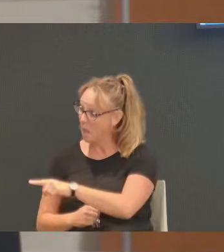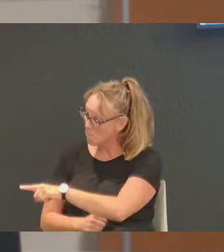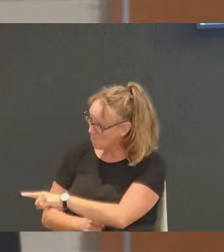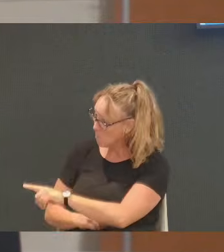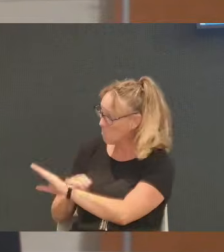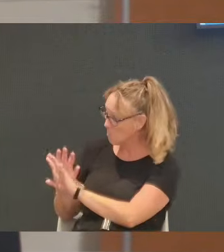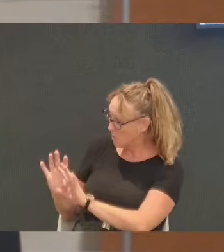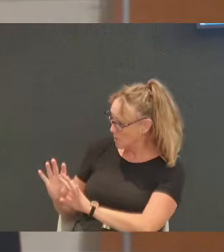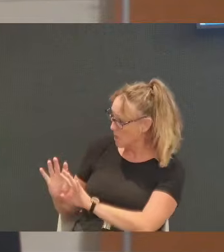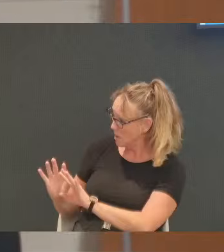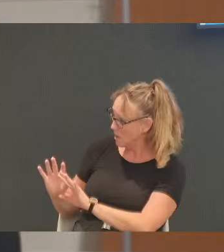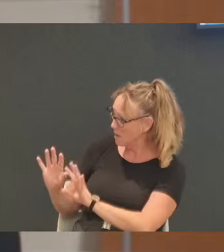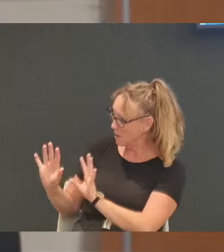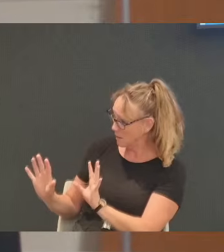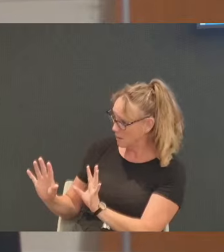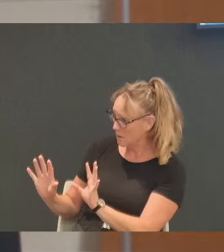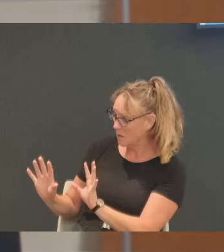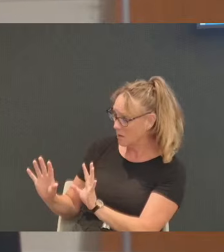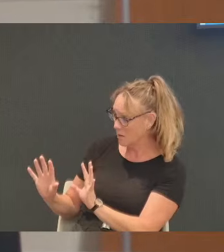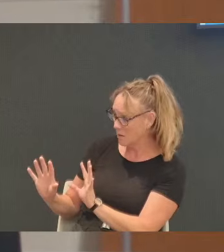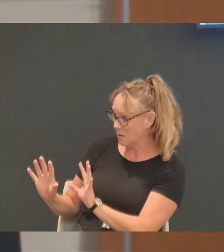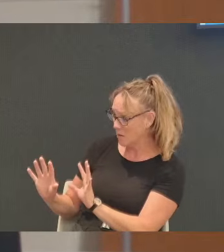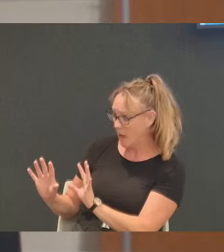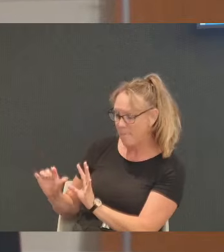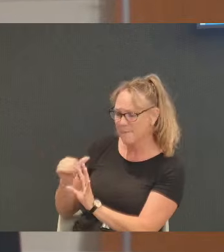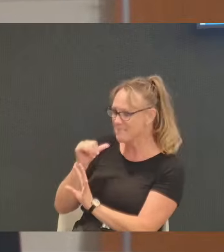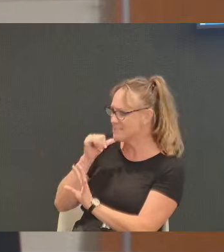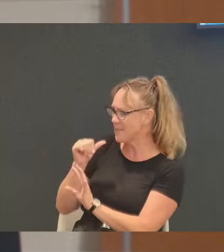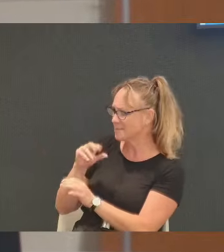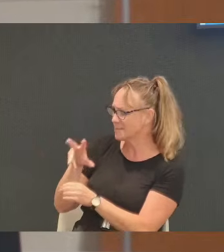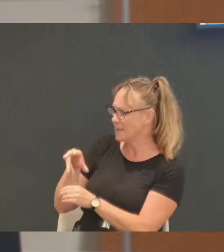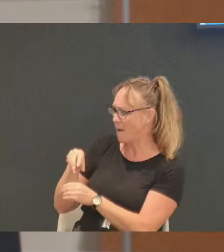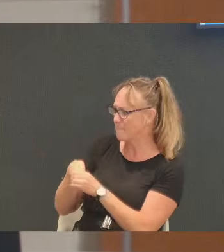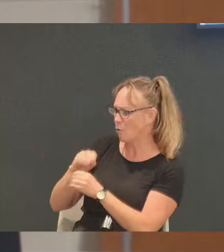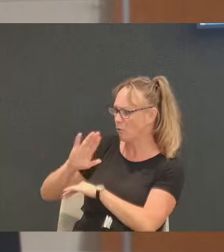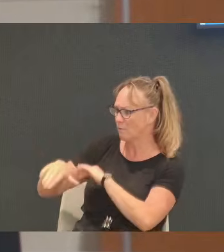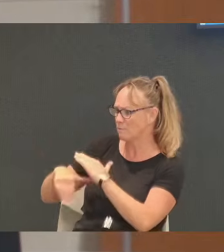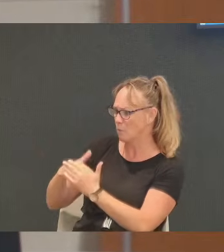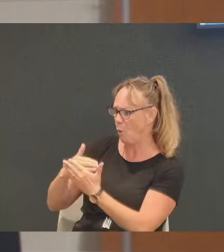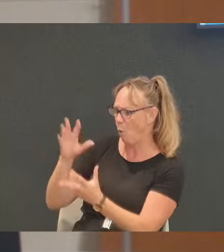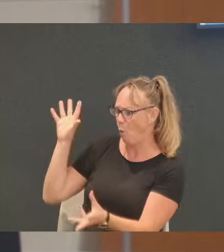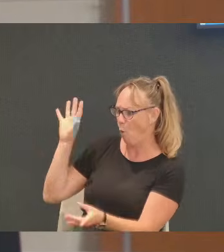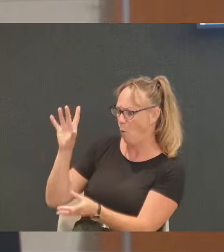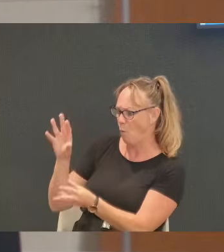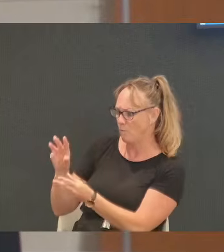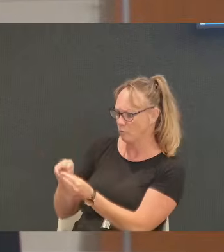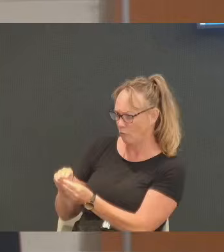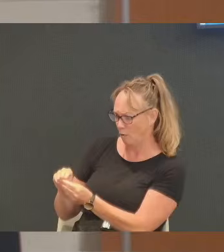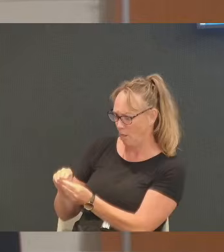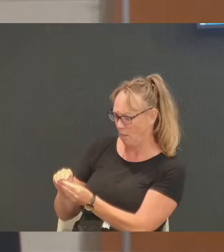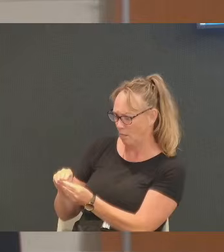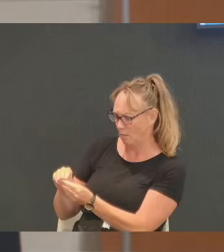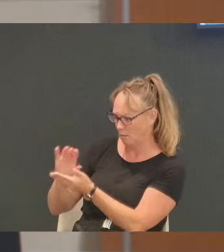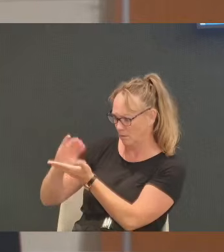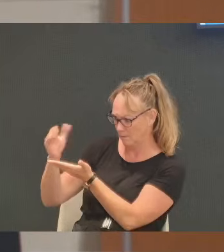and that it is not part of the overall financial stack because as the Administrator said we are